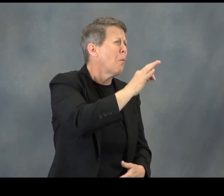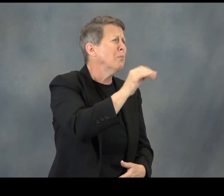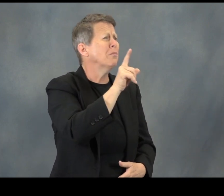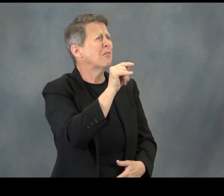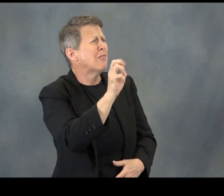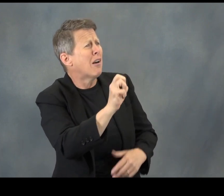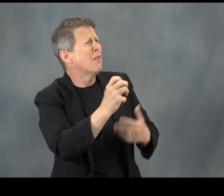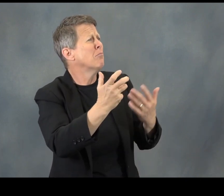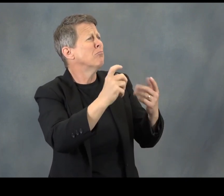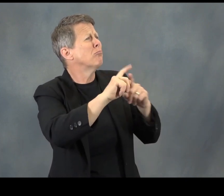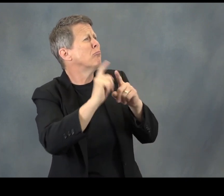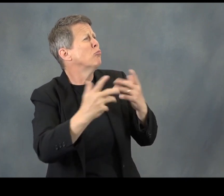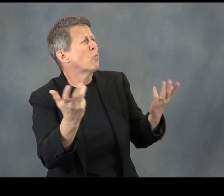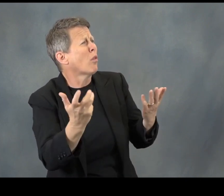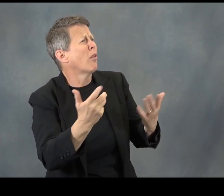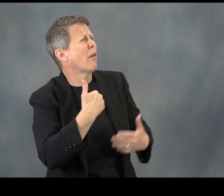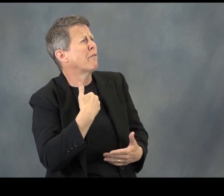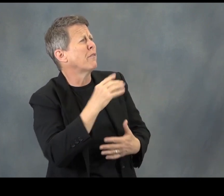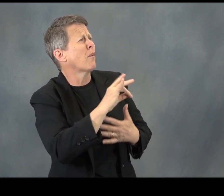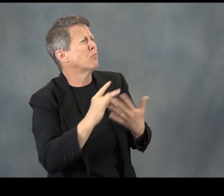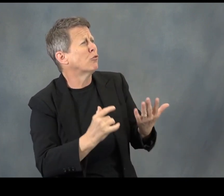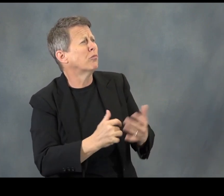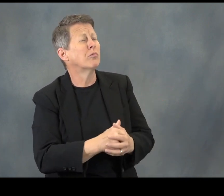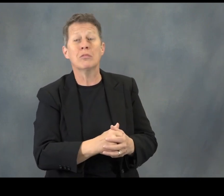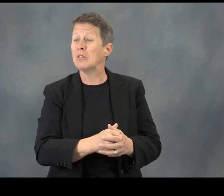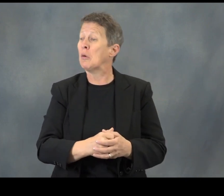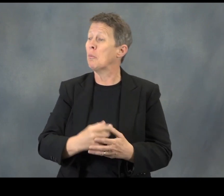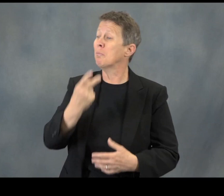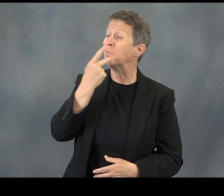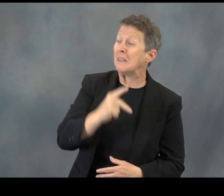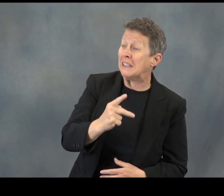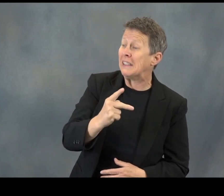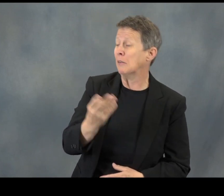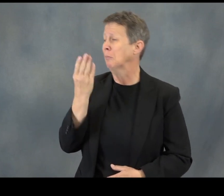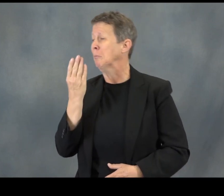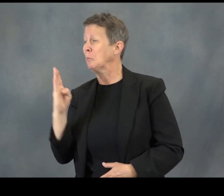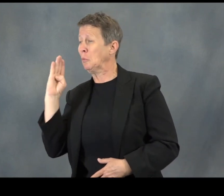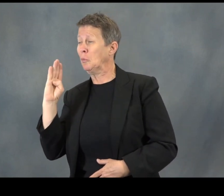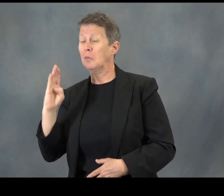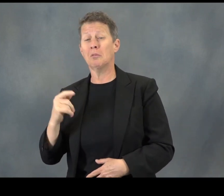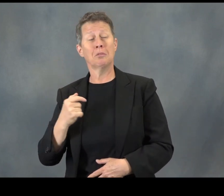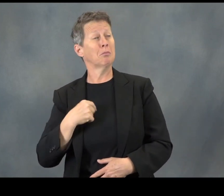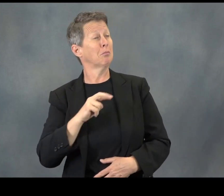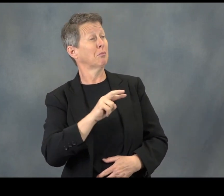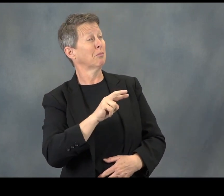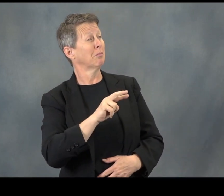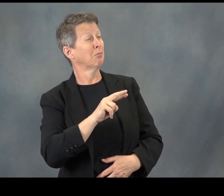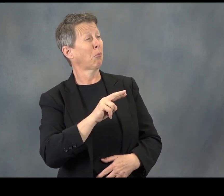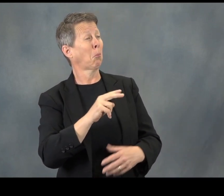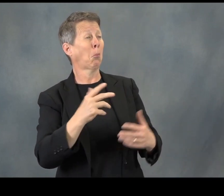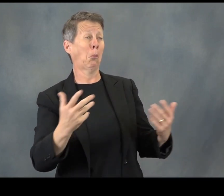And he said, "We have pink and we have blue." And I was like, "Okay, let's have one of each."